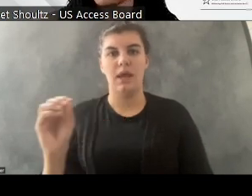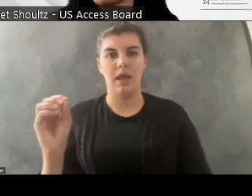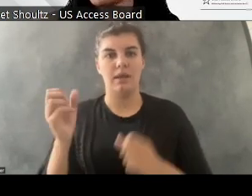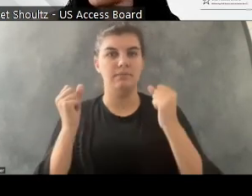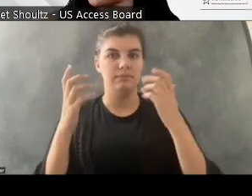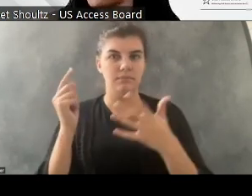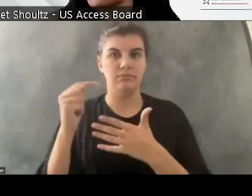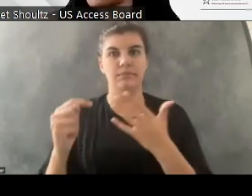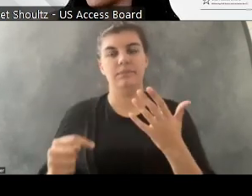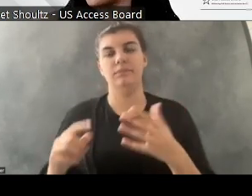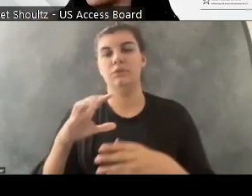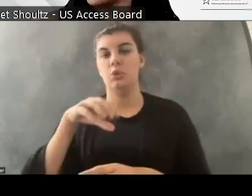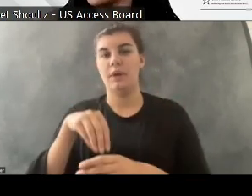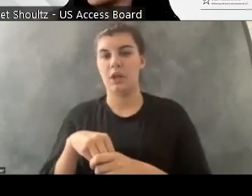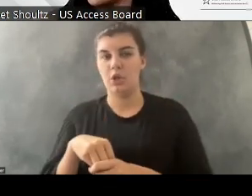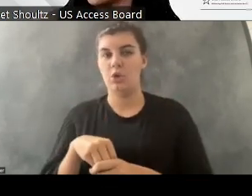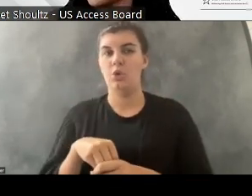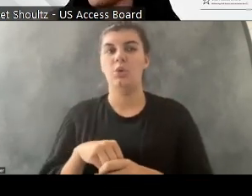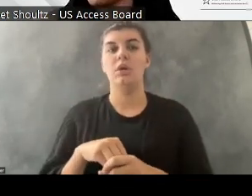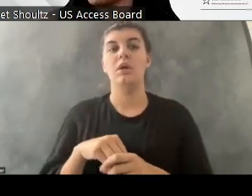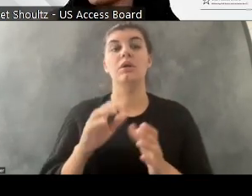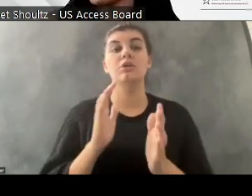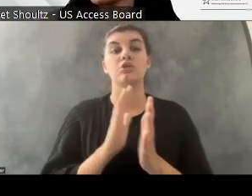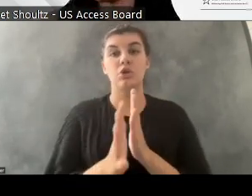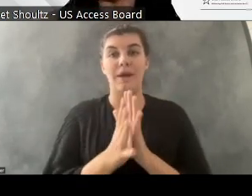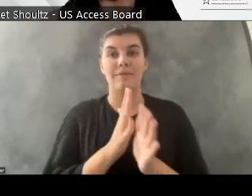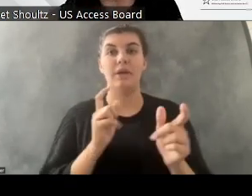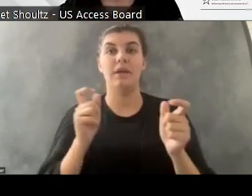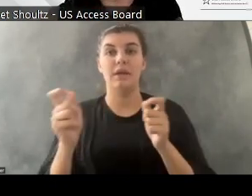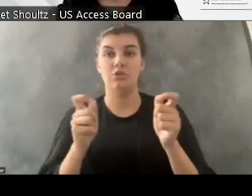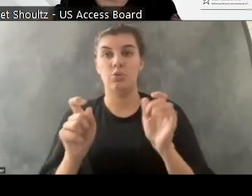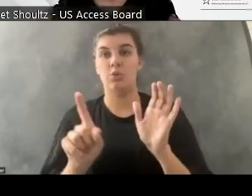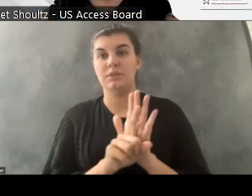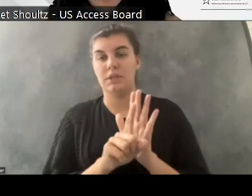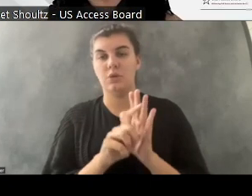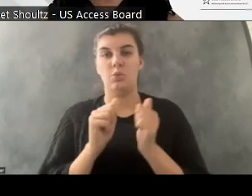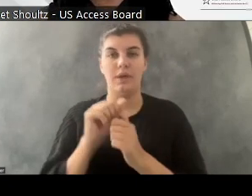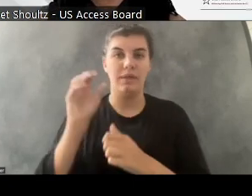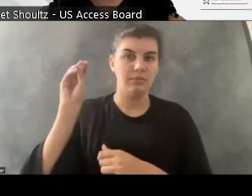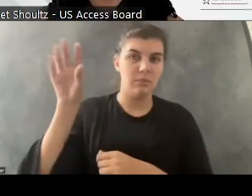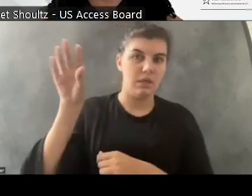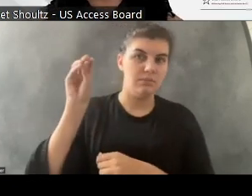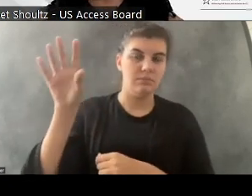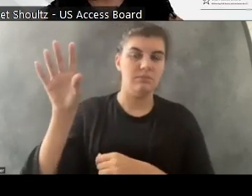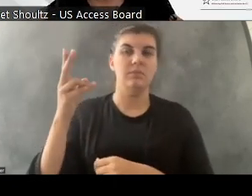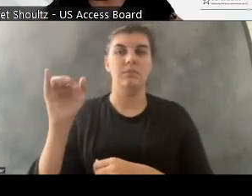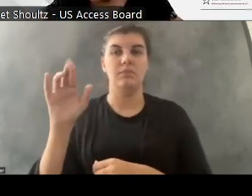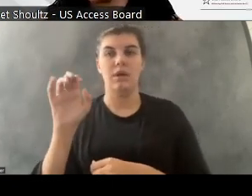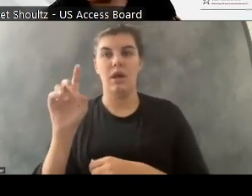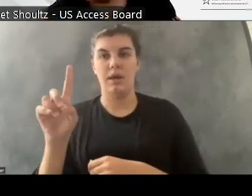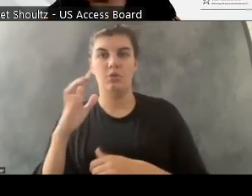links to include a traffic control signal with a pedestrian signal head, a pedestrian hybrid beacon,